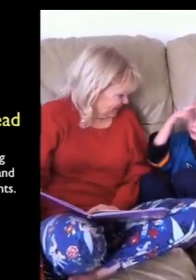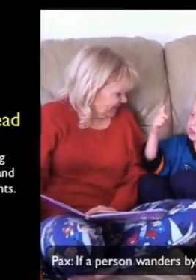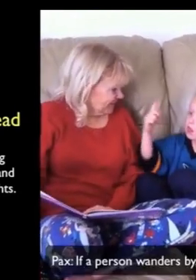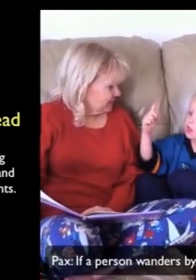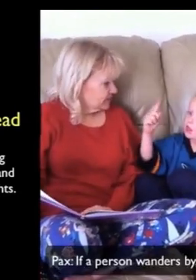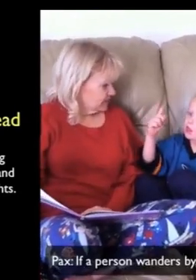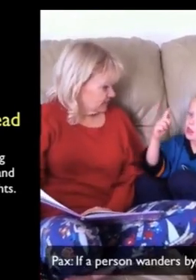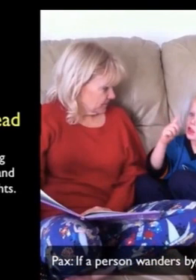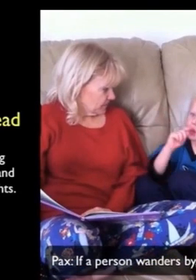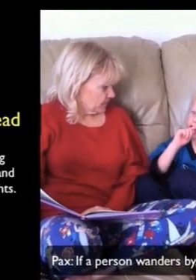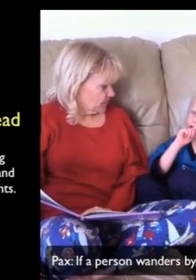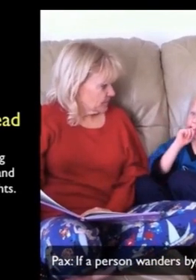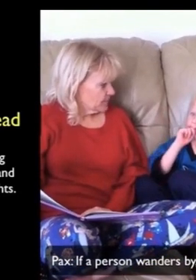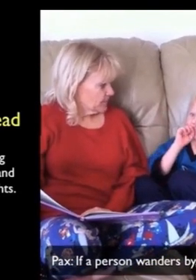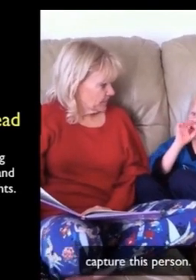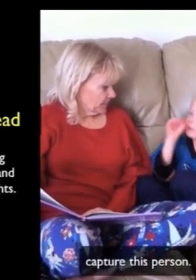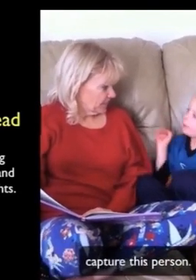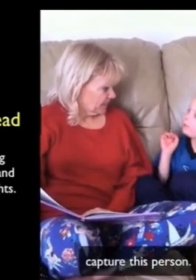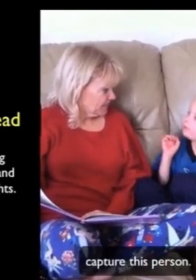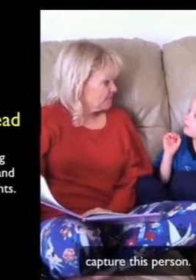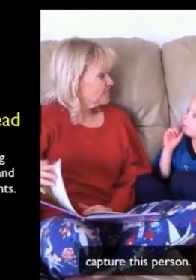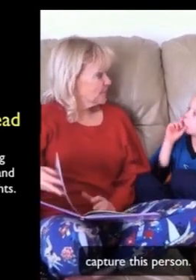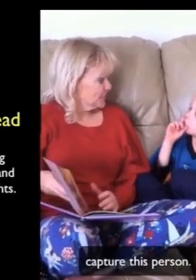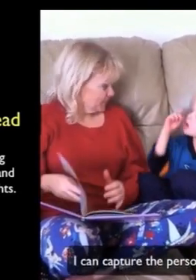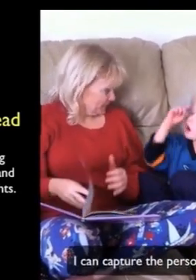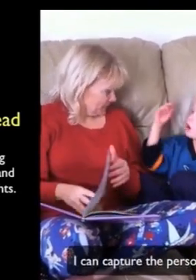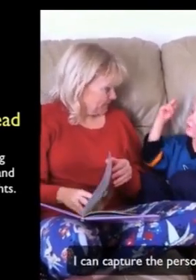Little boy: If a person walks by, I can capture this person,